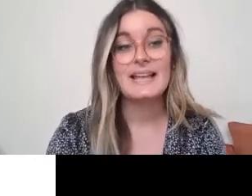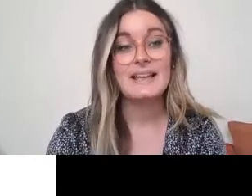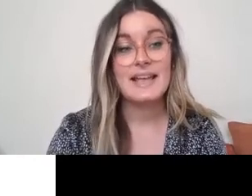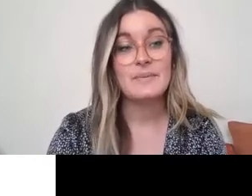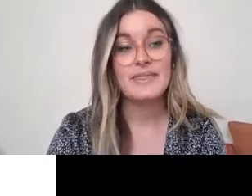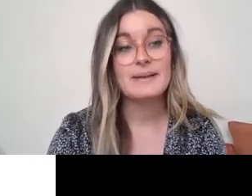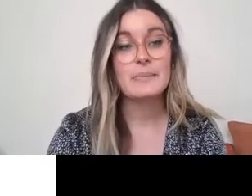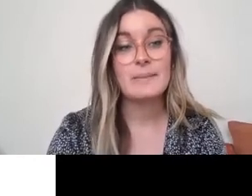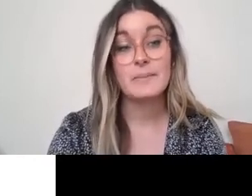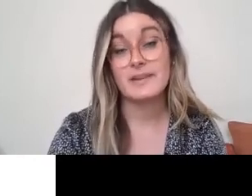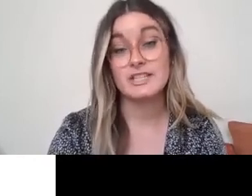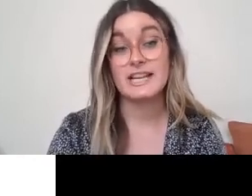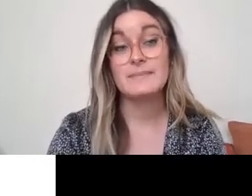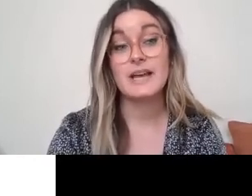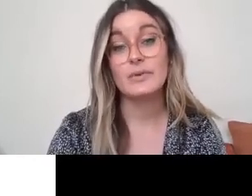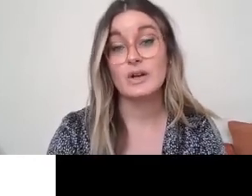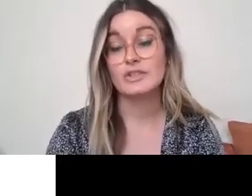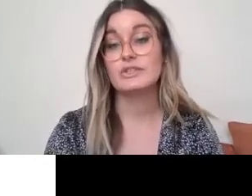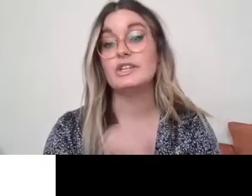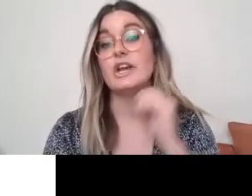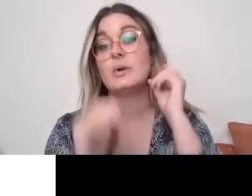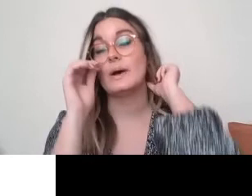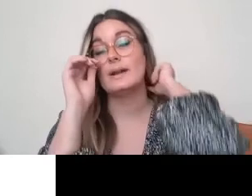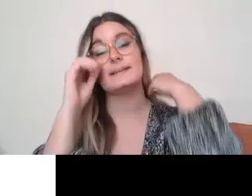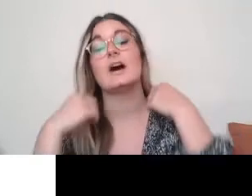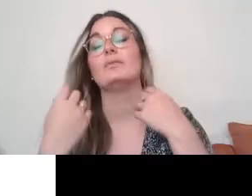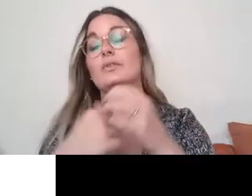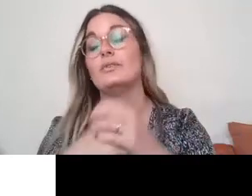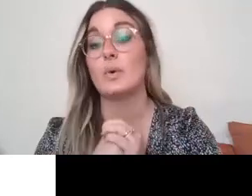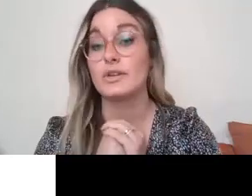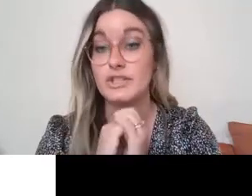And we think about primary prevention, it can be helpful also to know what has been helpful for students